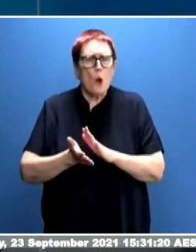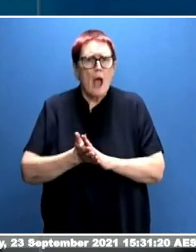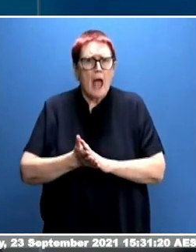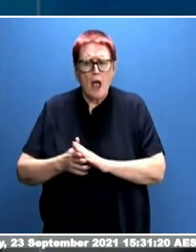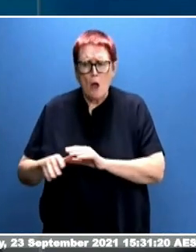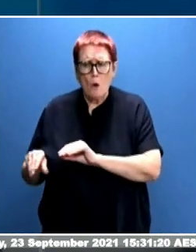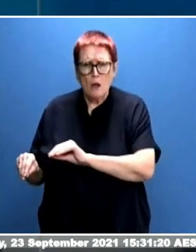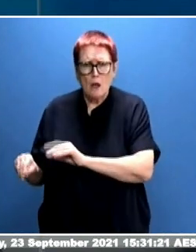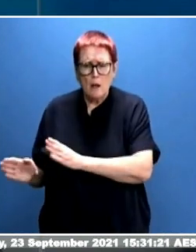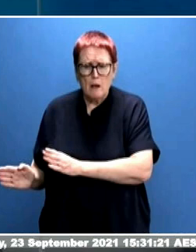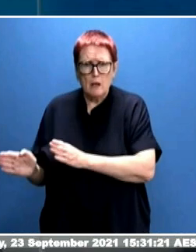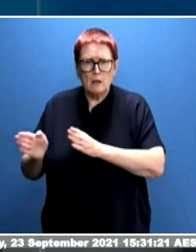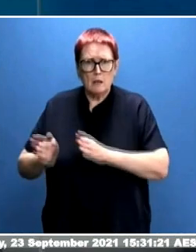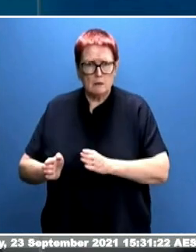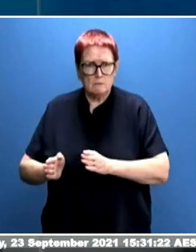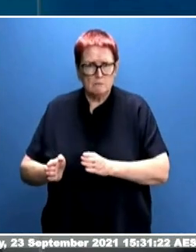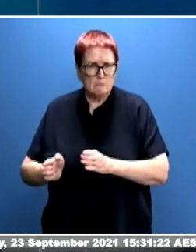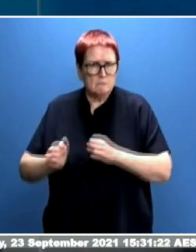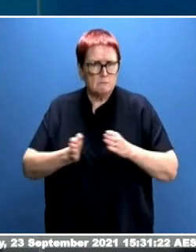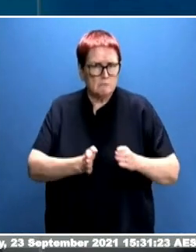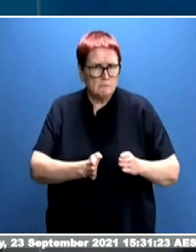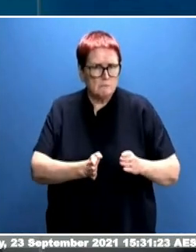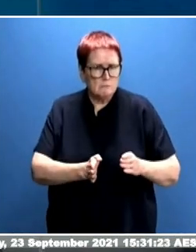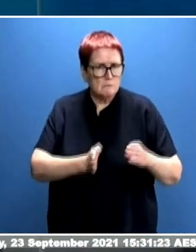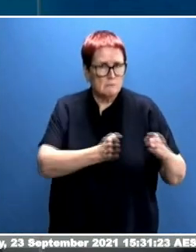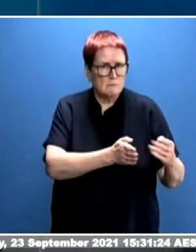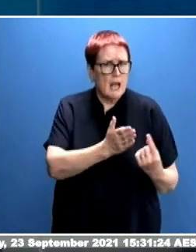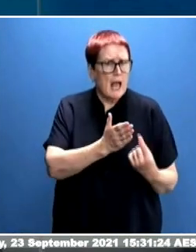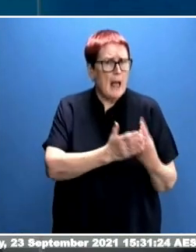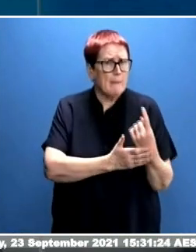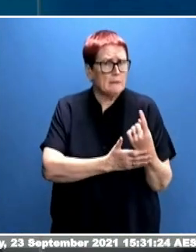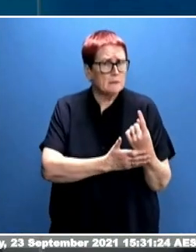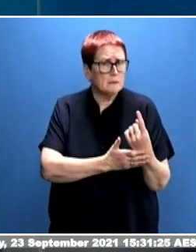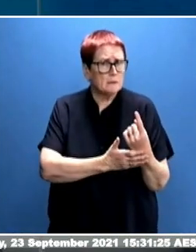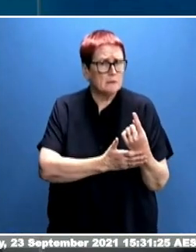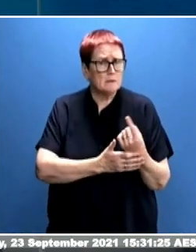moment, could you just tell us about that, what is the position at the